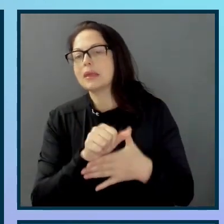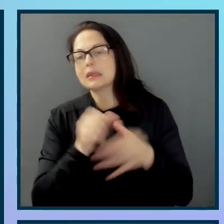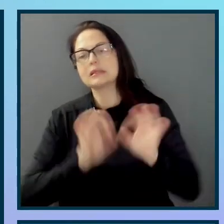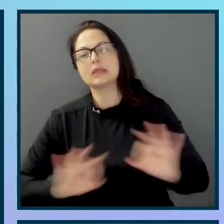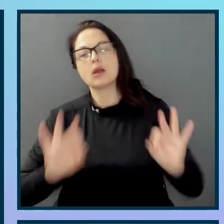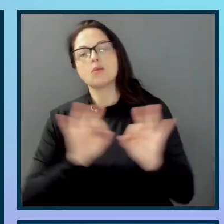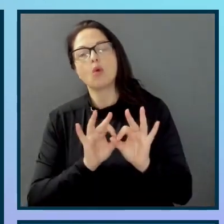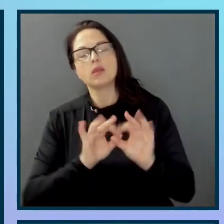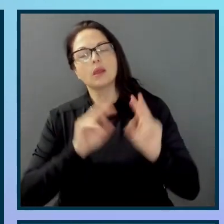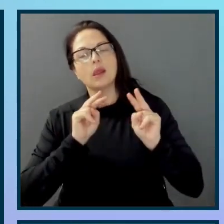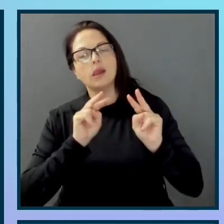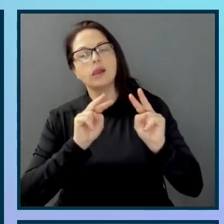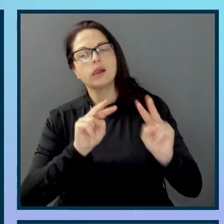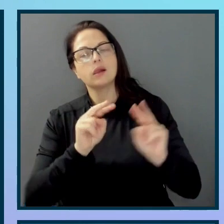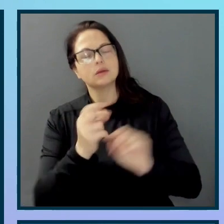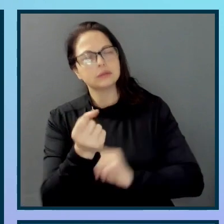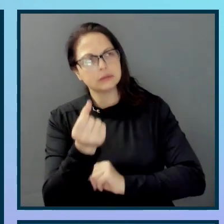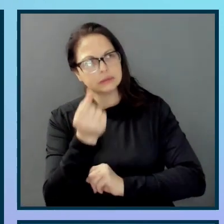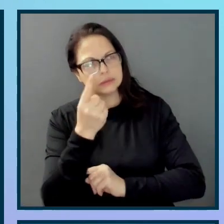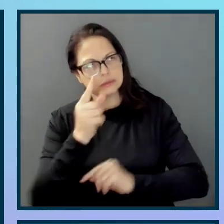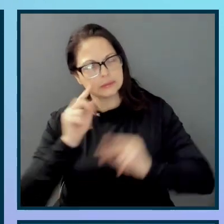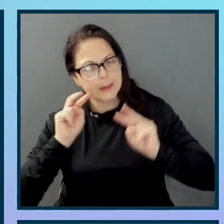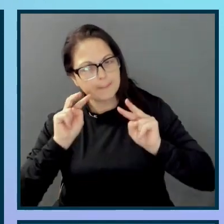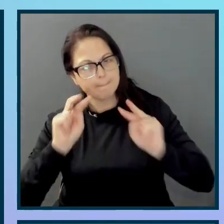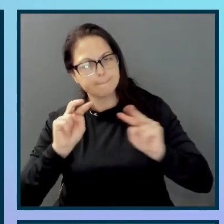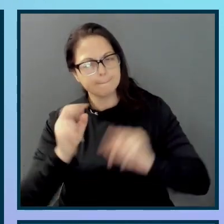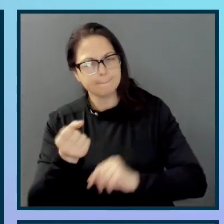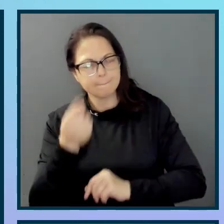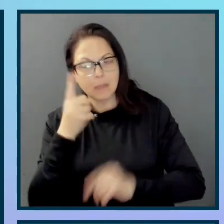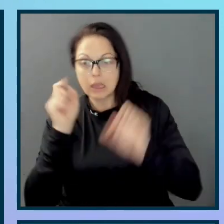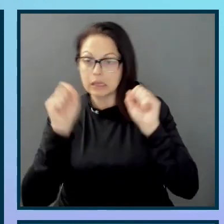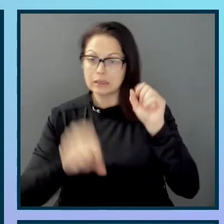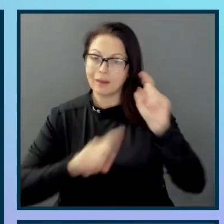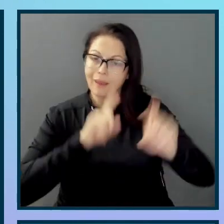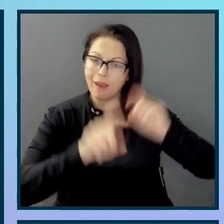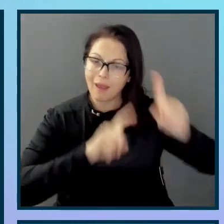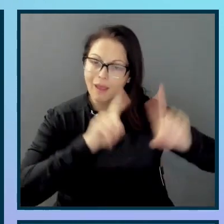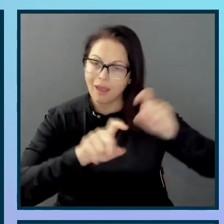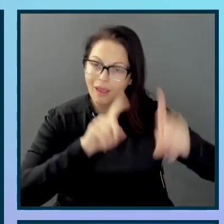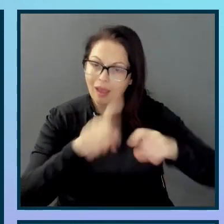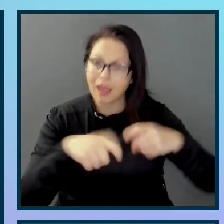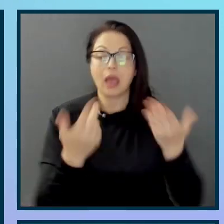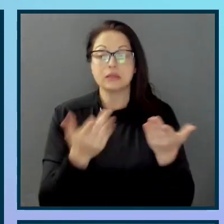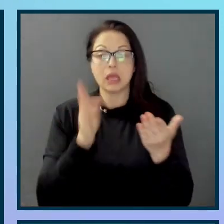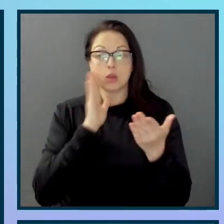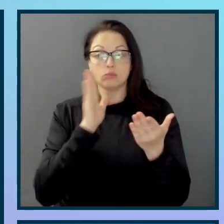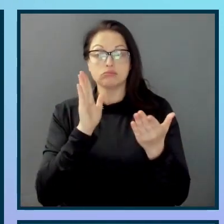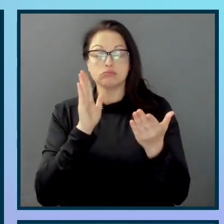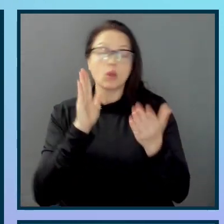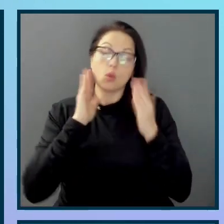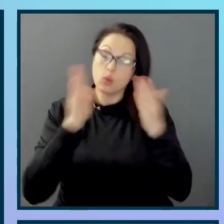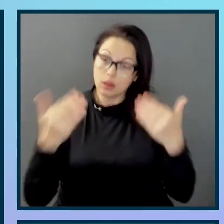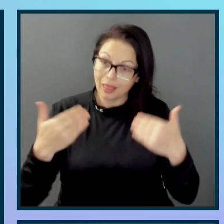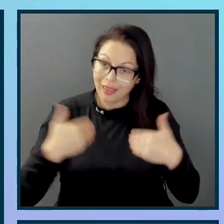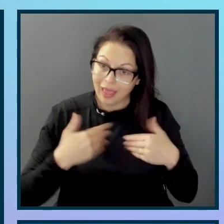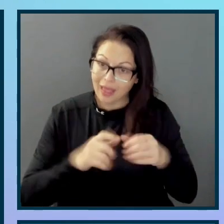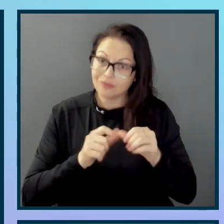and how people use those technology be better. They can ask questions and they can create lasting relationships. And it's much easier to conceive of,